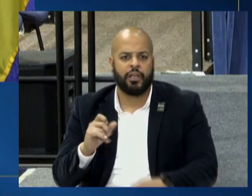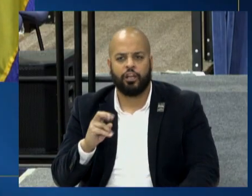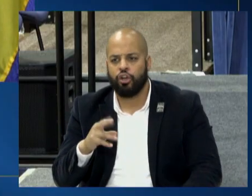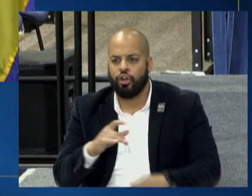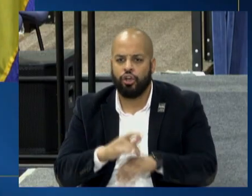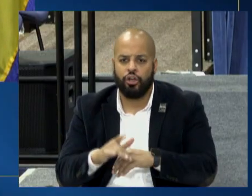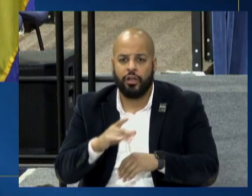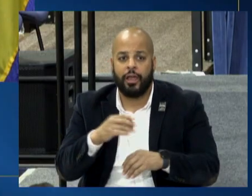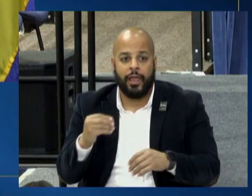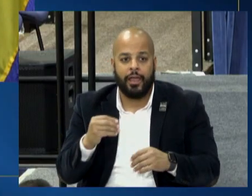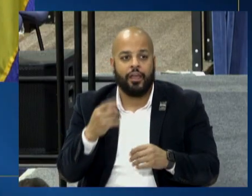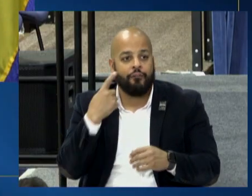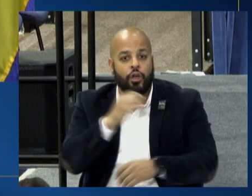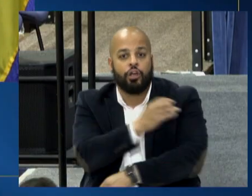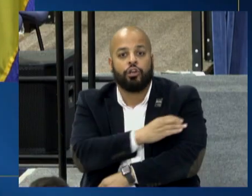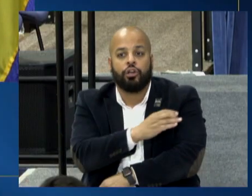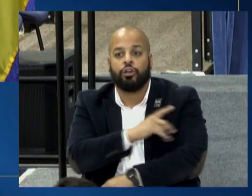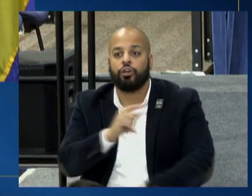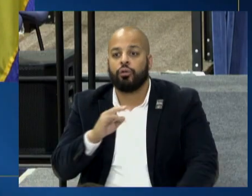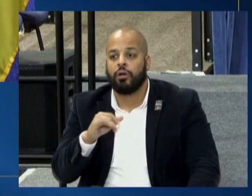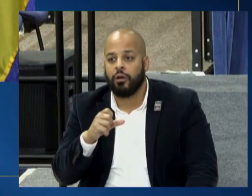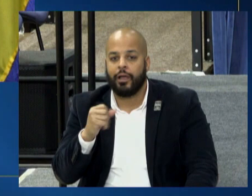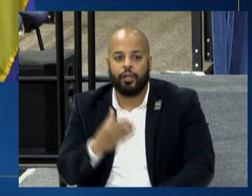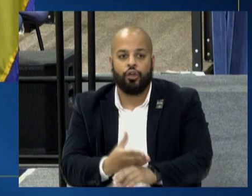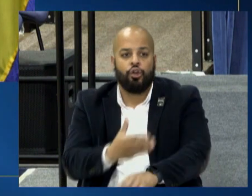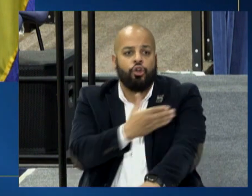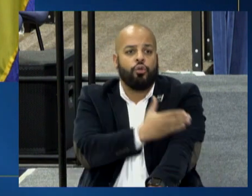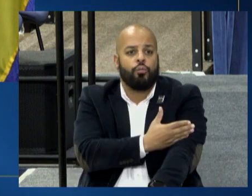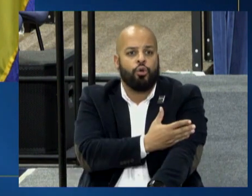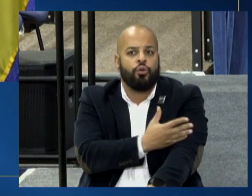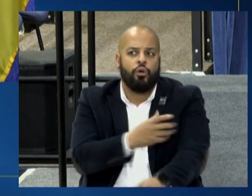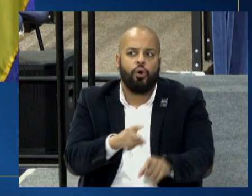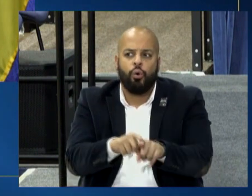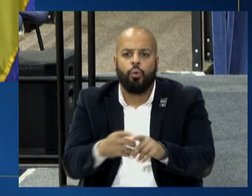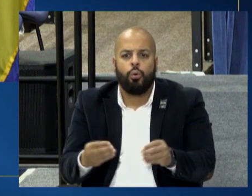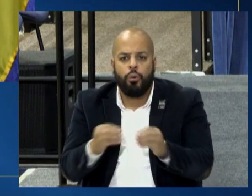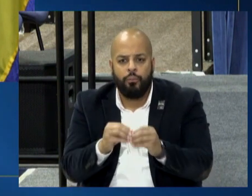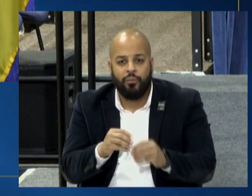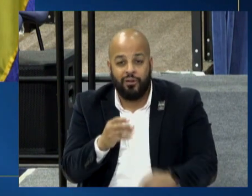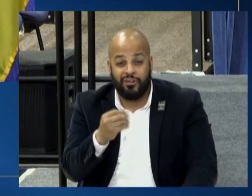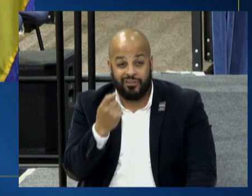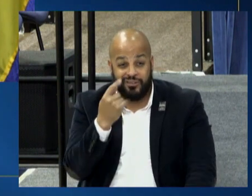improve clinical decision support, and more. And this is just the beginning.